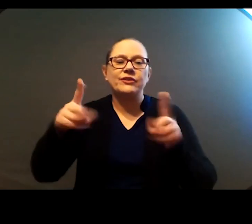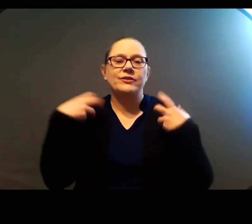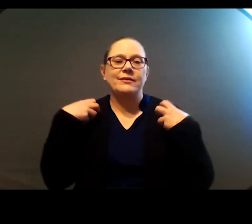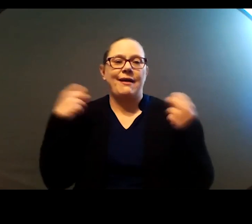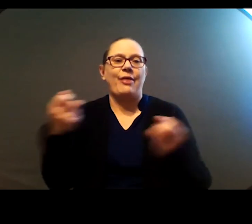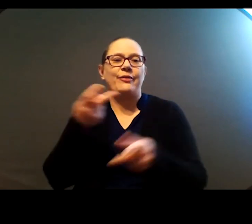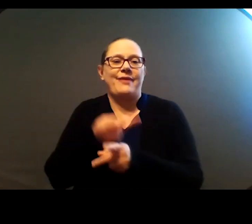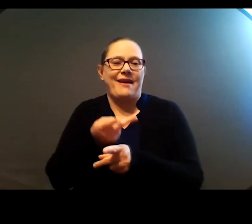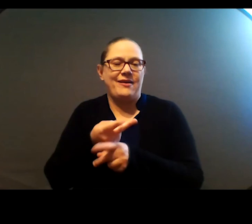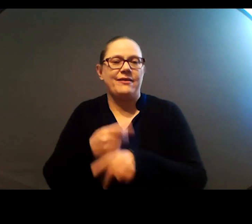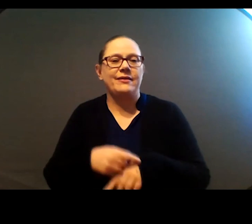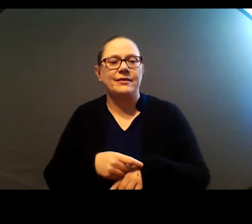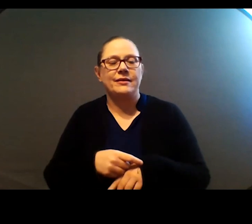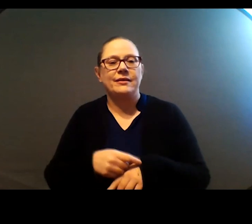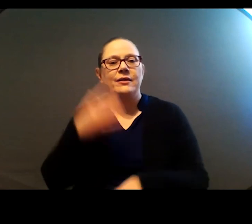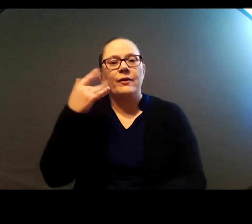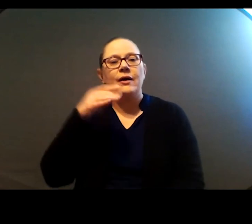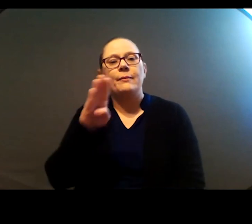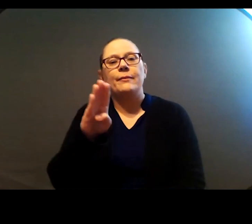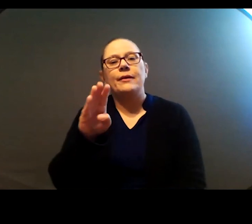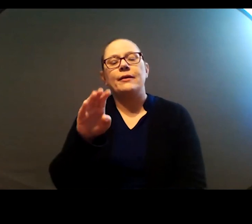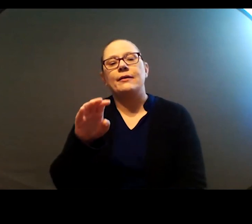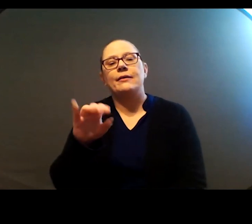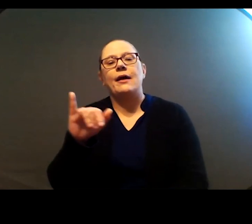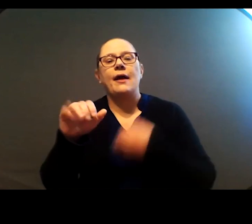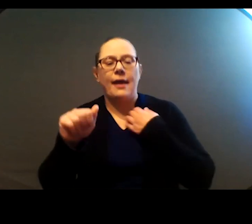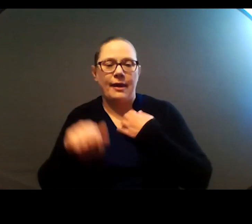So that's why we have a BIA a Bureau of Indian Affairs. That's why we have an IHS an Indian